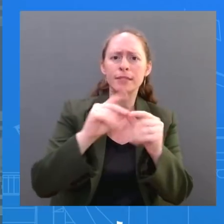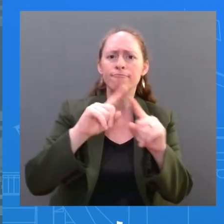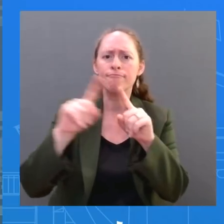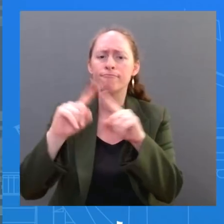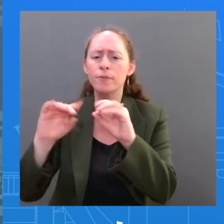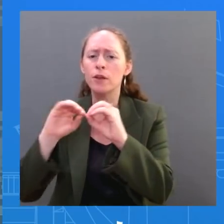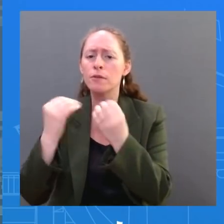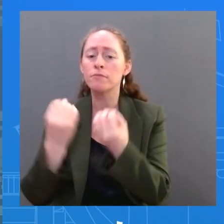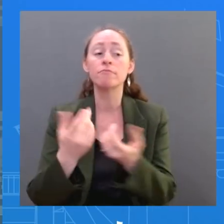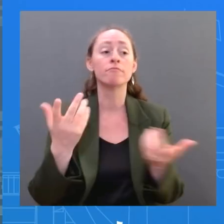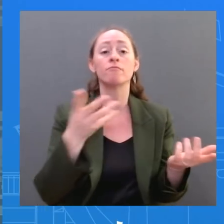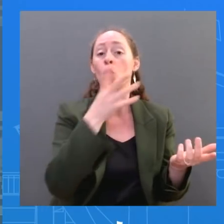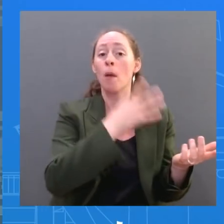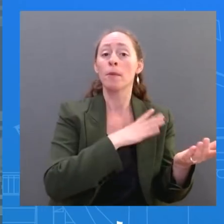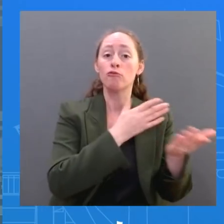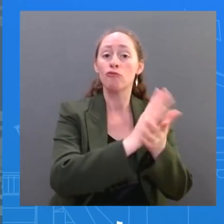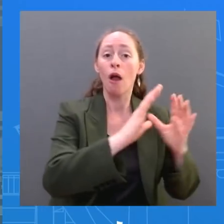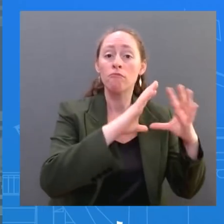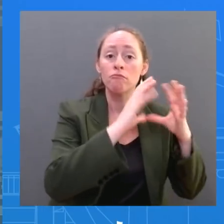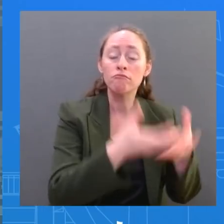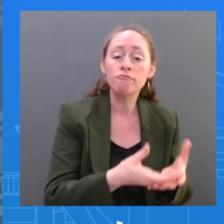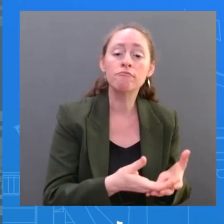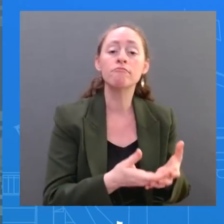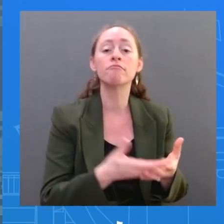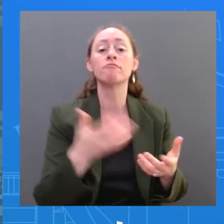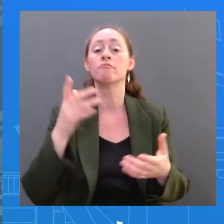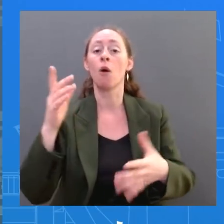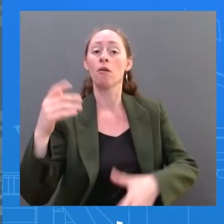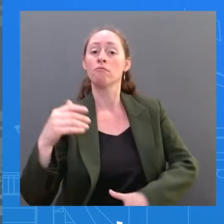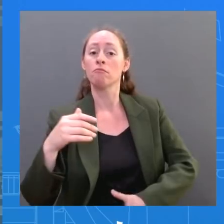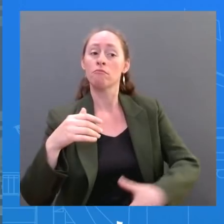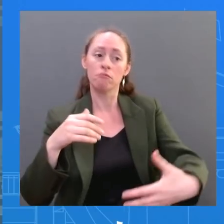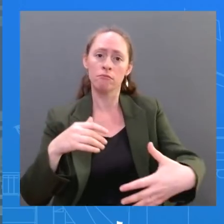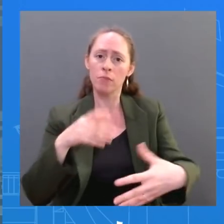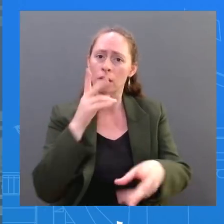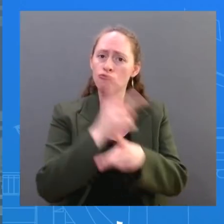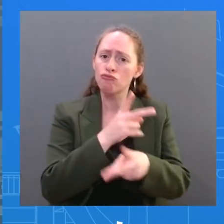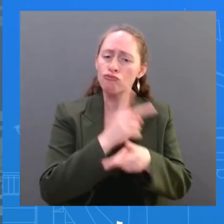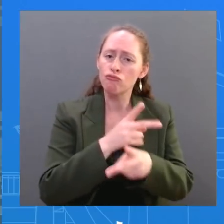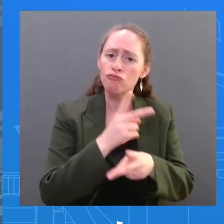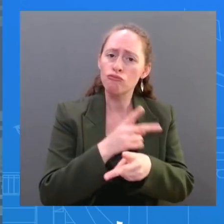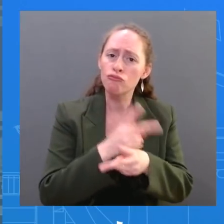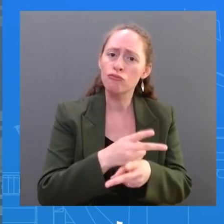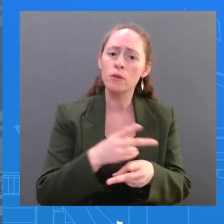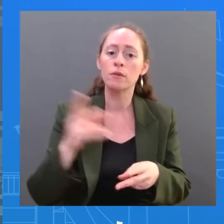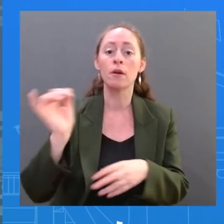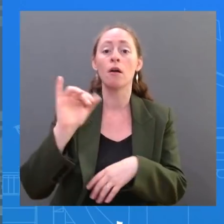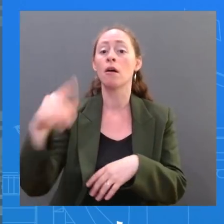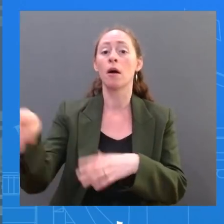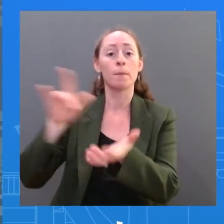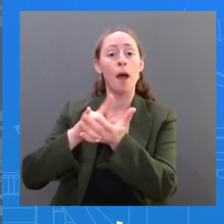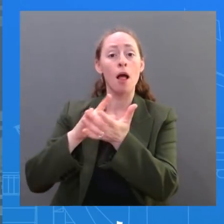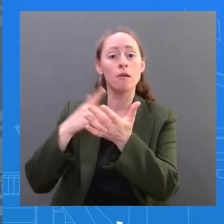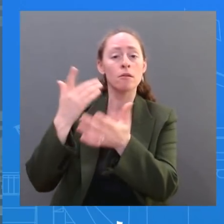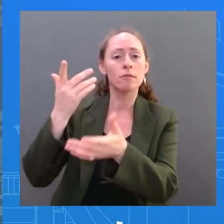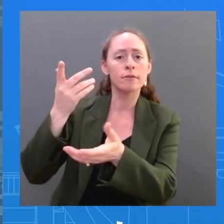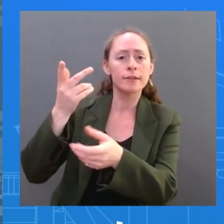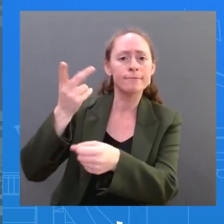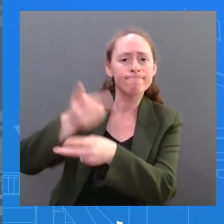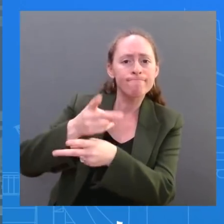civil rights, community, businesses, medical providers, I mean, the American Medical Associa- -- Association and the ACOG and --